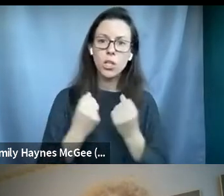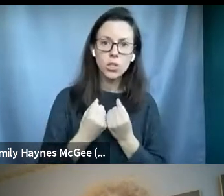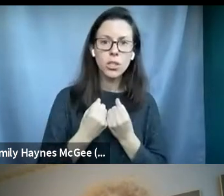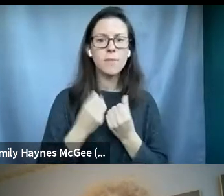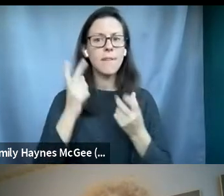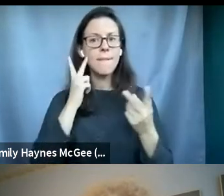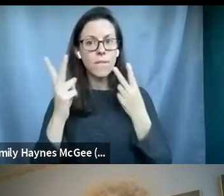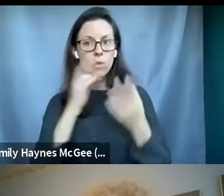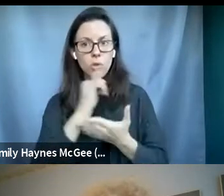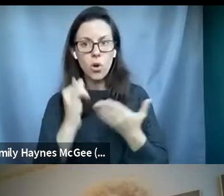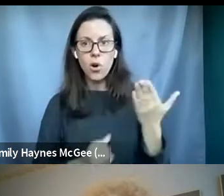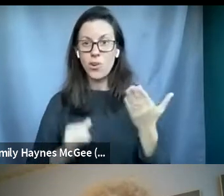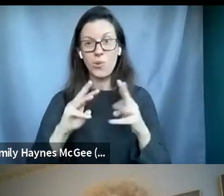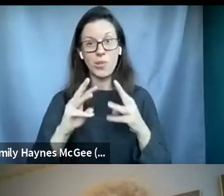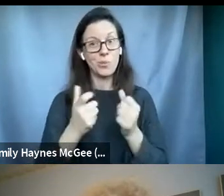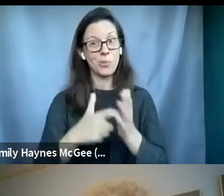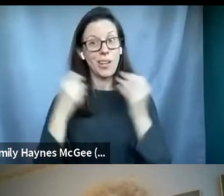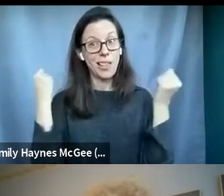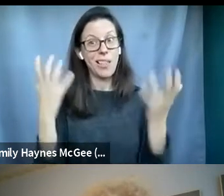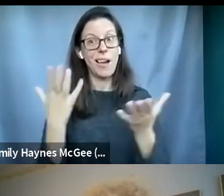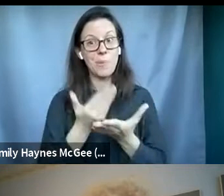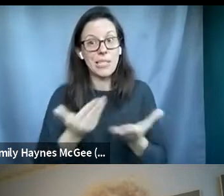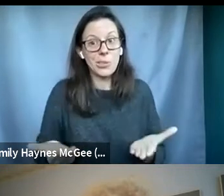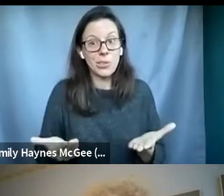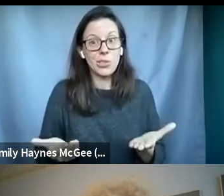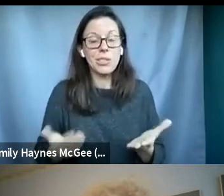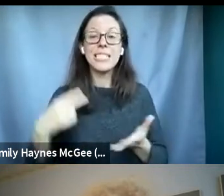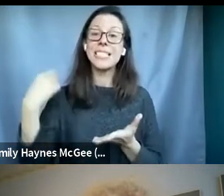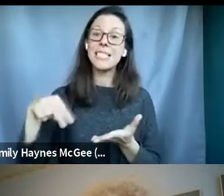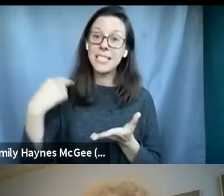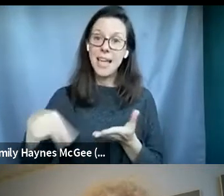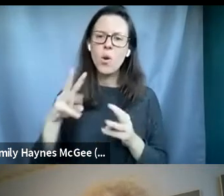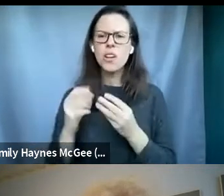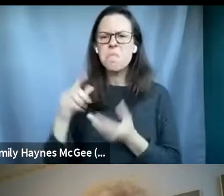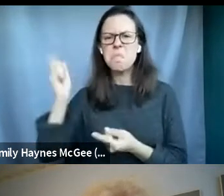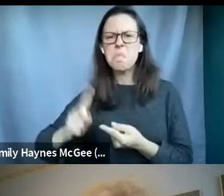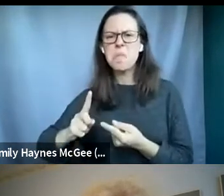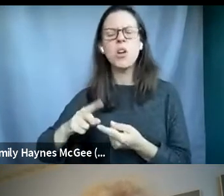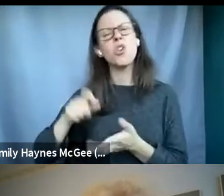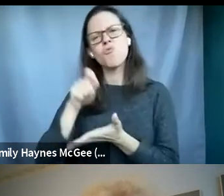workshops require a lot of materials, dance workshop, not so much, writing workshop, or maybe on your phone.